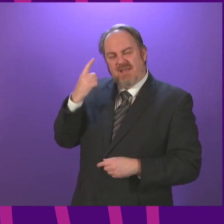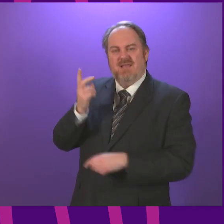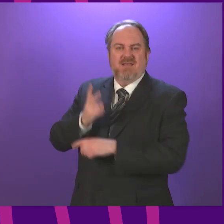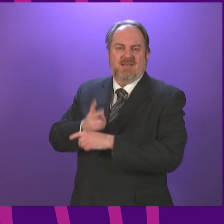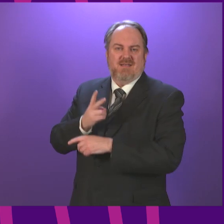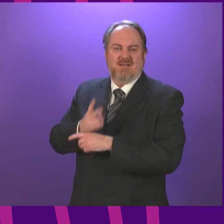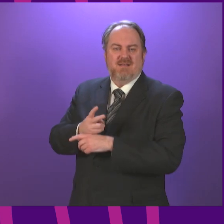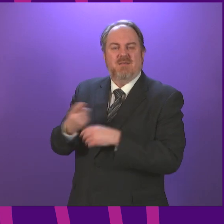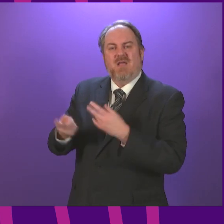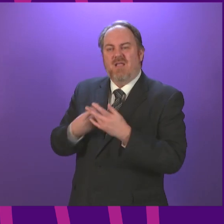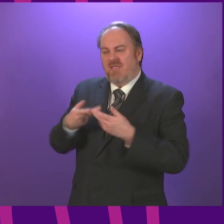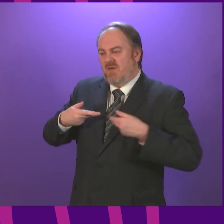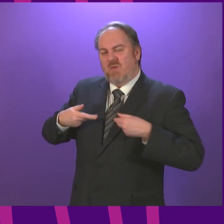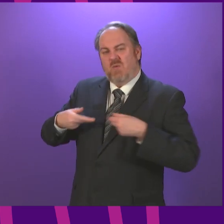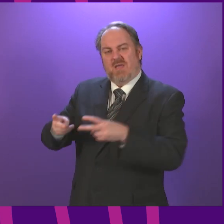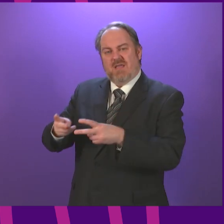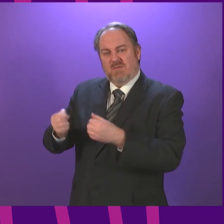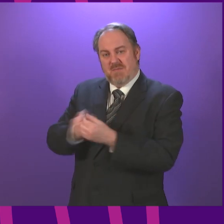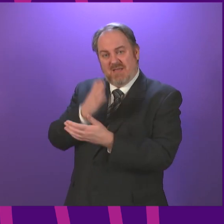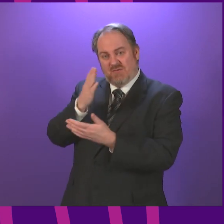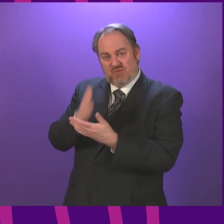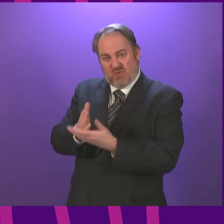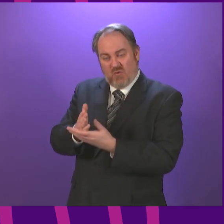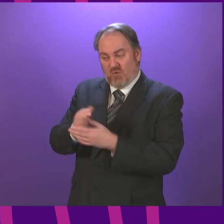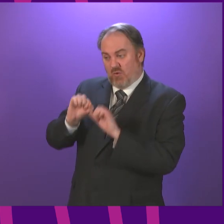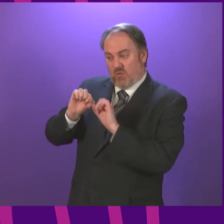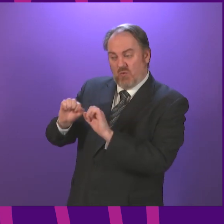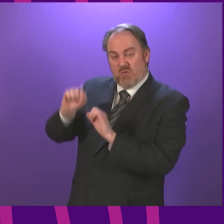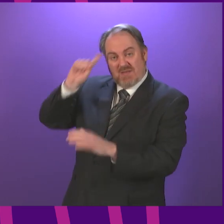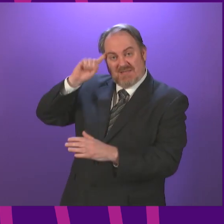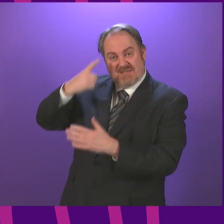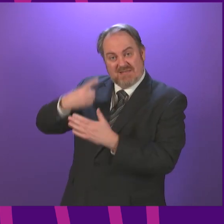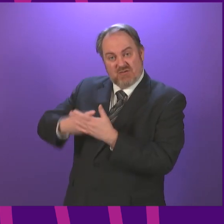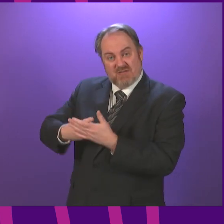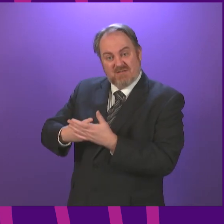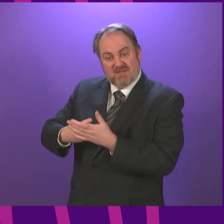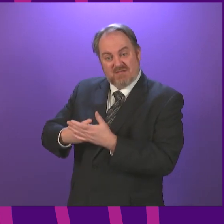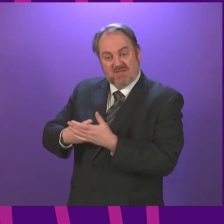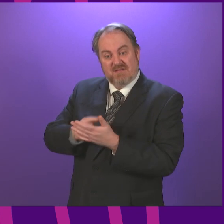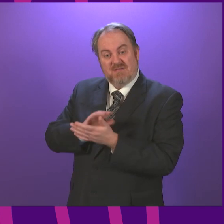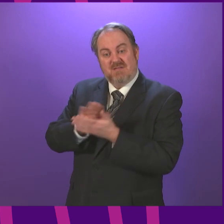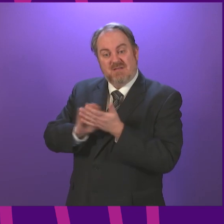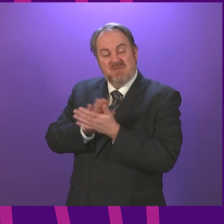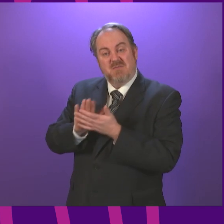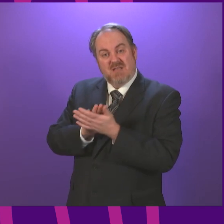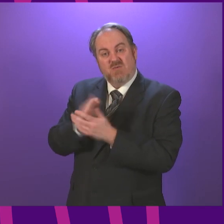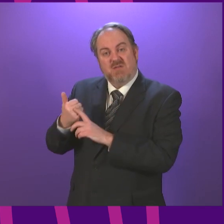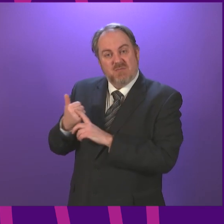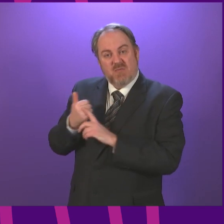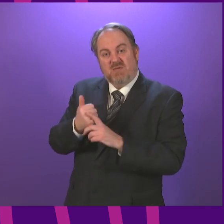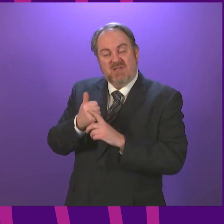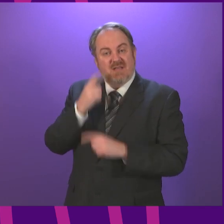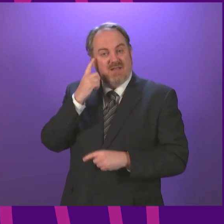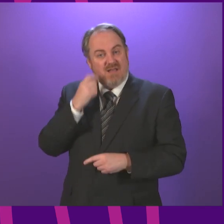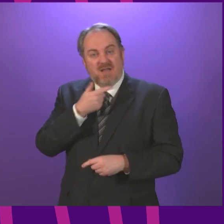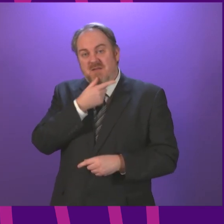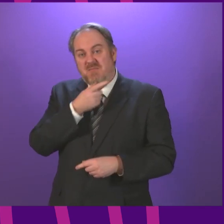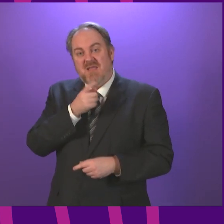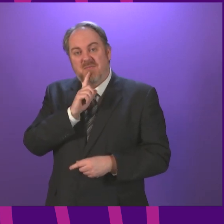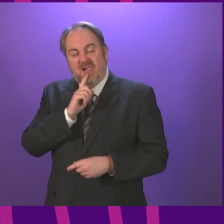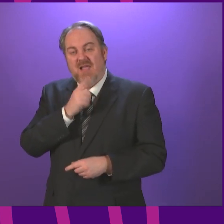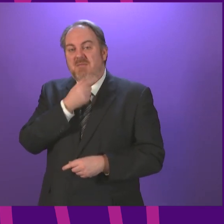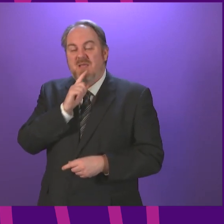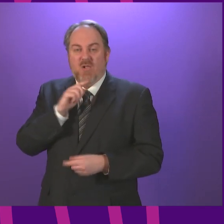approach to ensure that, in making decisions on each of the funds, consideration is given